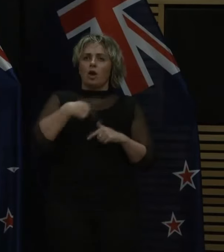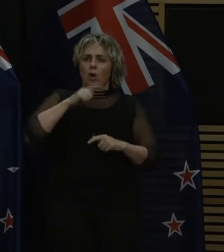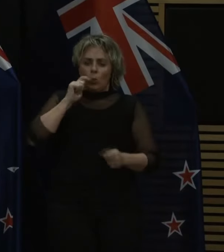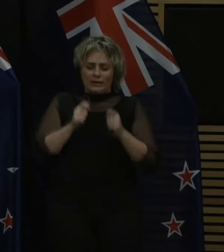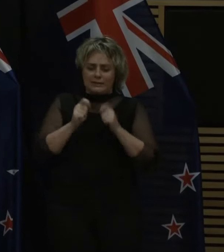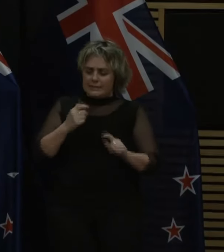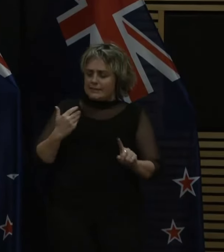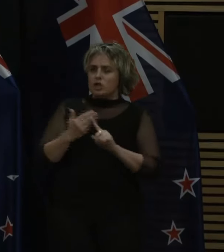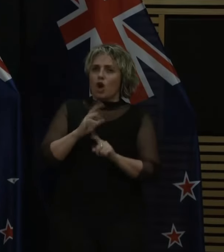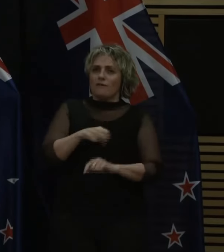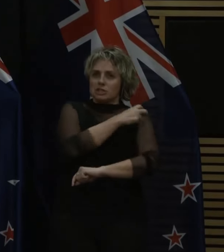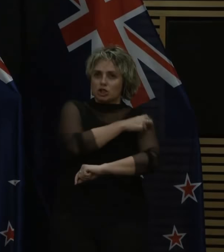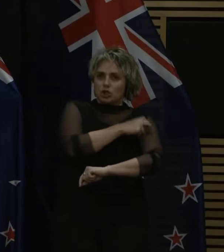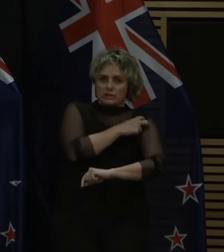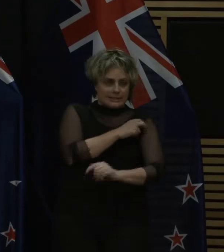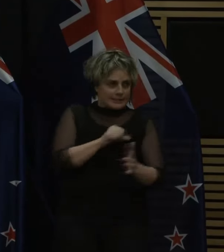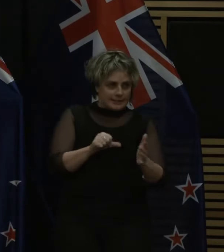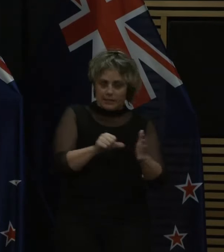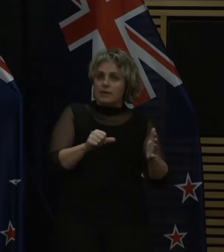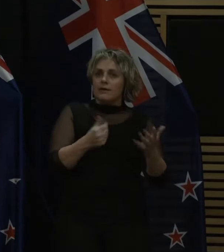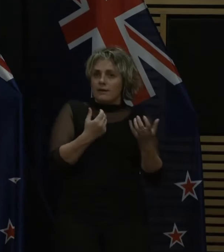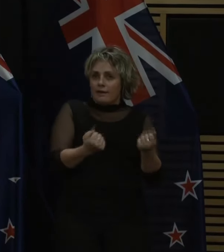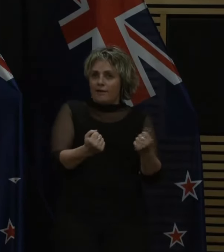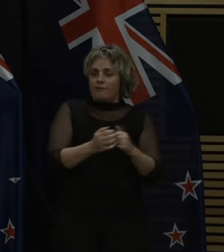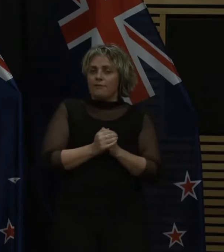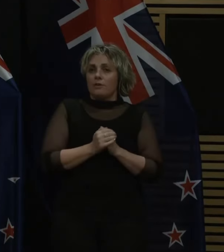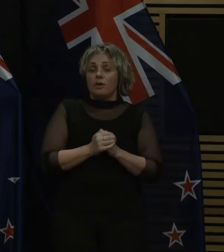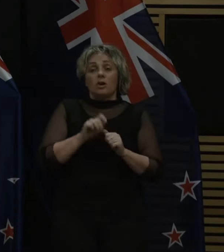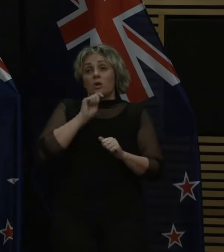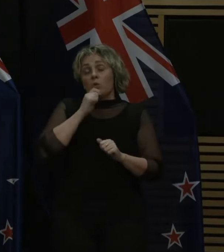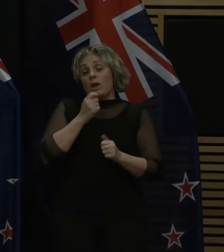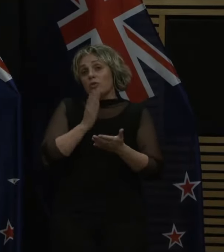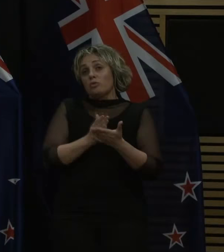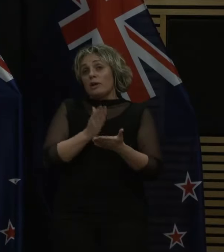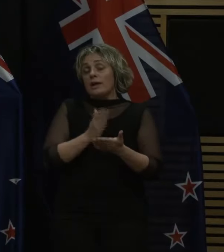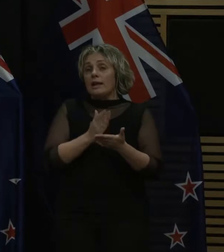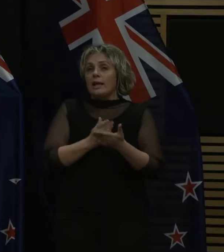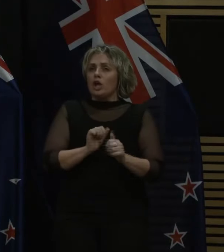and was very carefully with the privacy counsel.